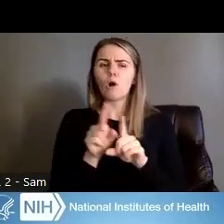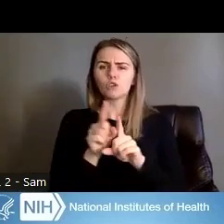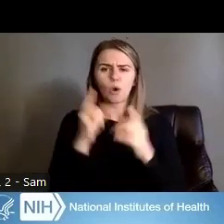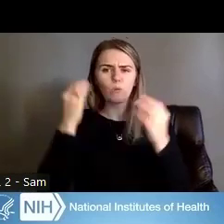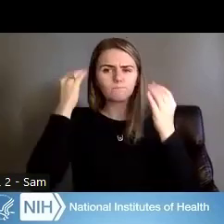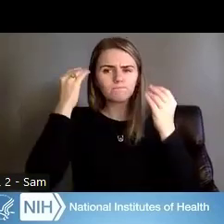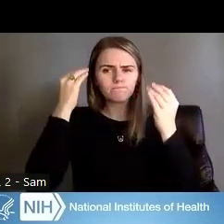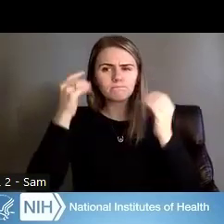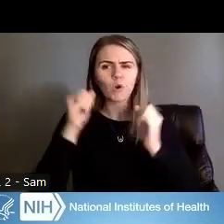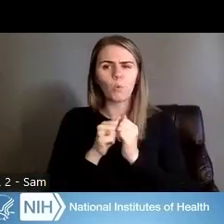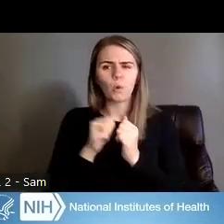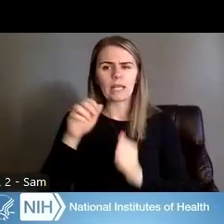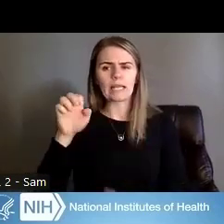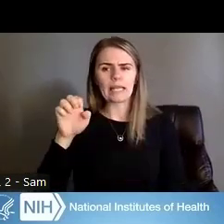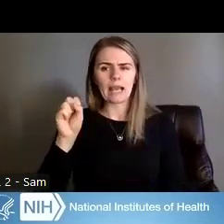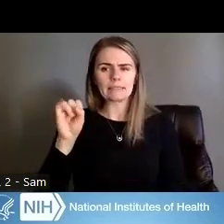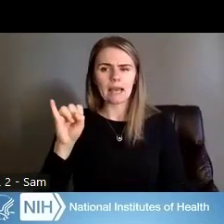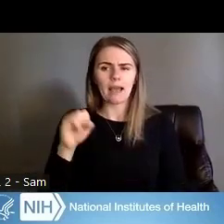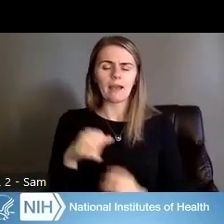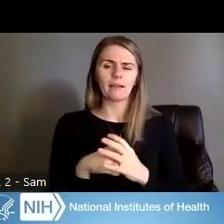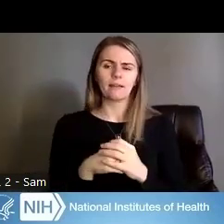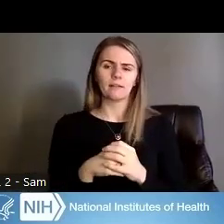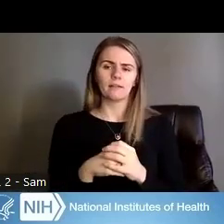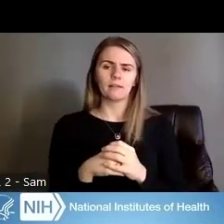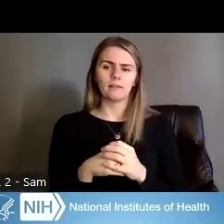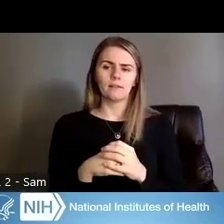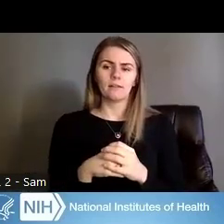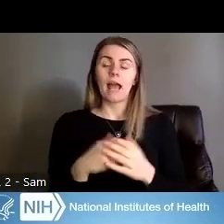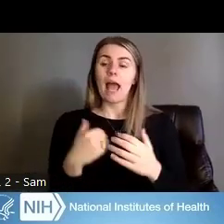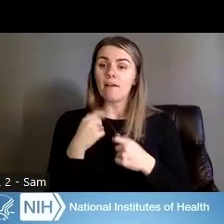is that there are also specific funding opportunities